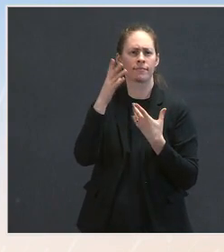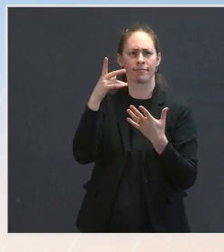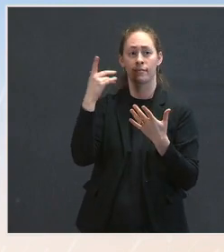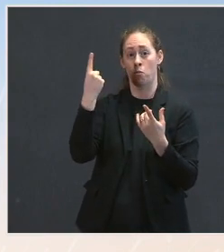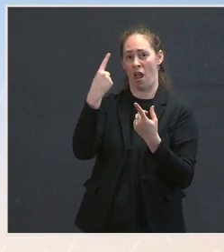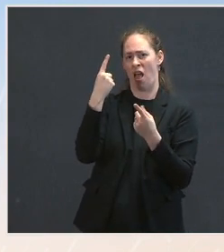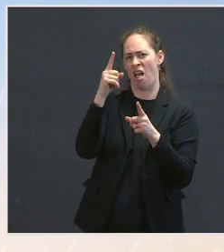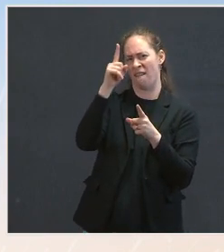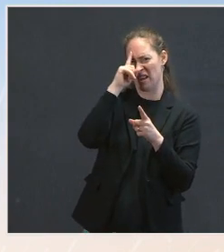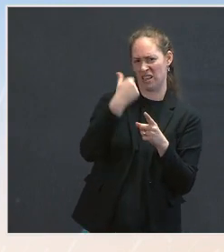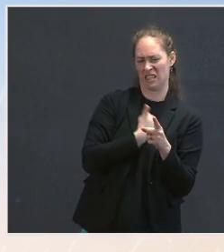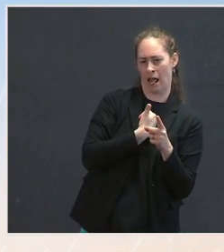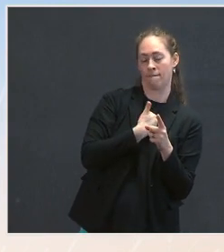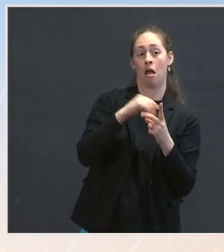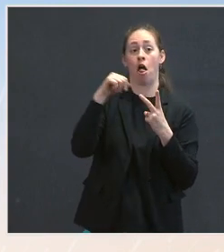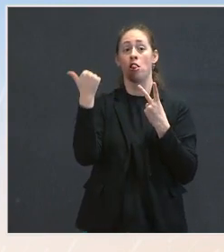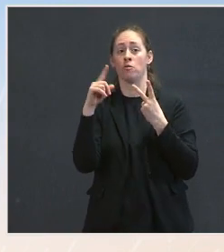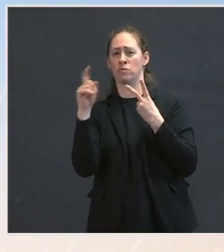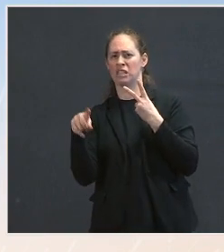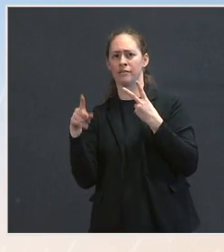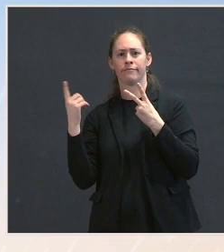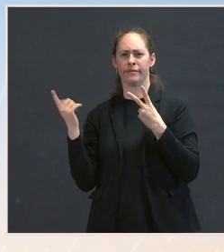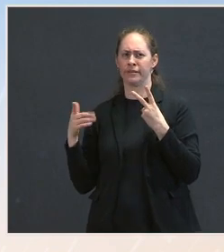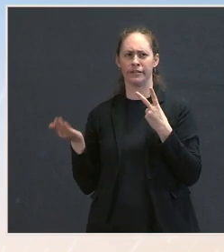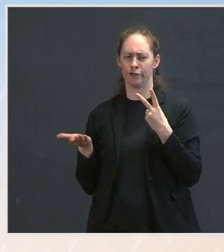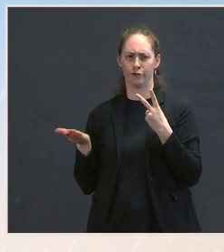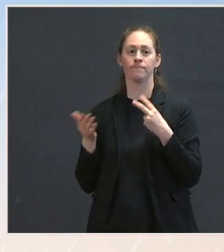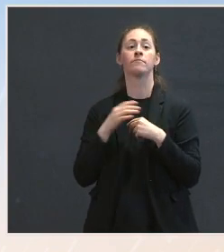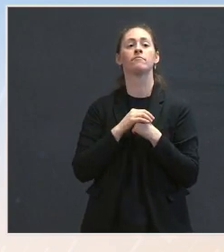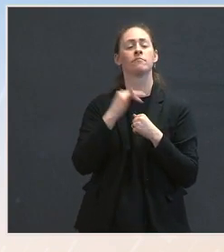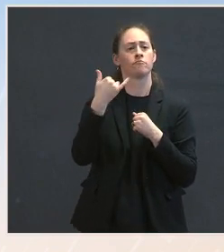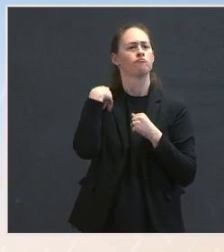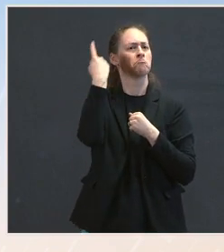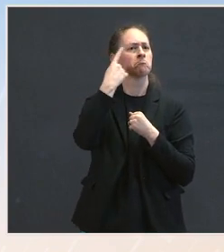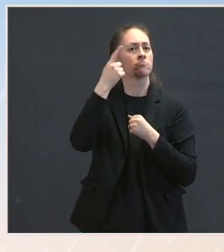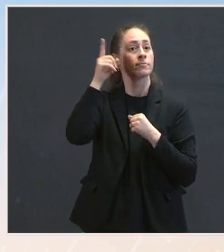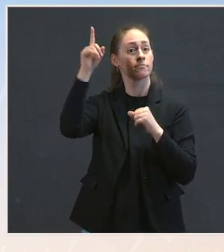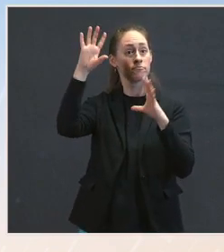On the budget: New Presidents put their own stamp on the budget, and all recent new